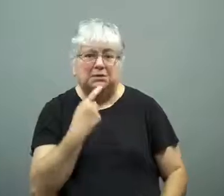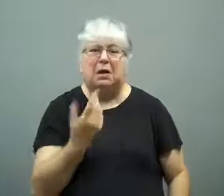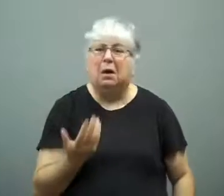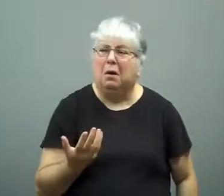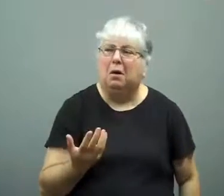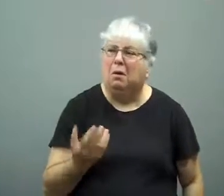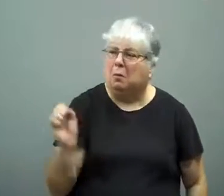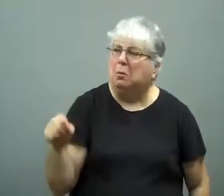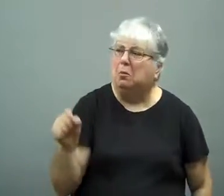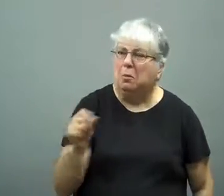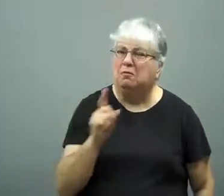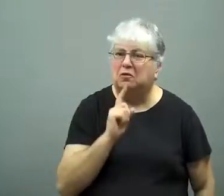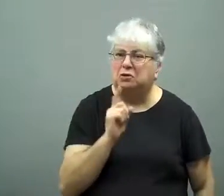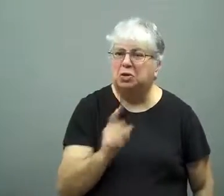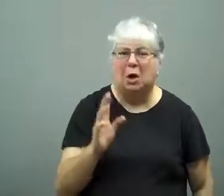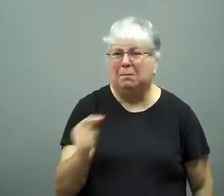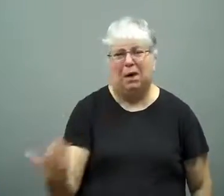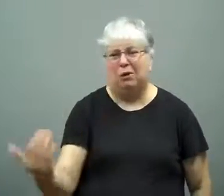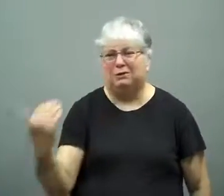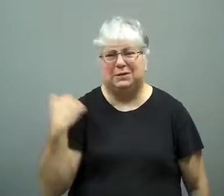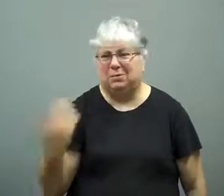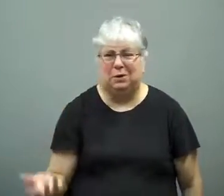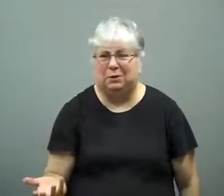She said she certainly had, but it was a long time ago.